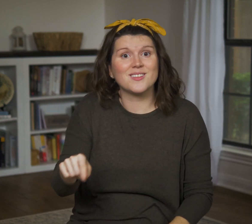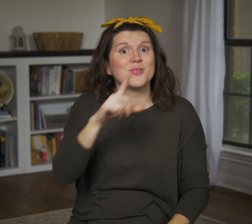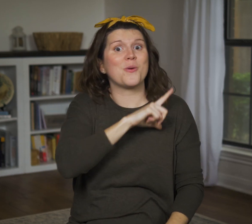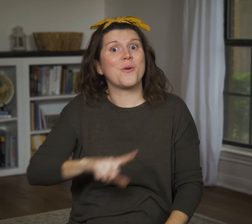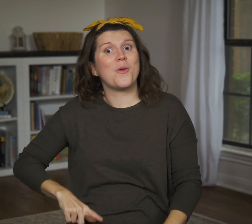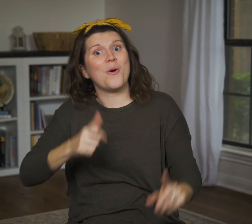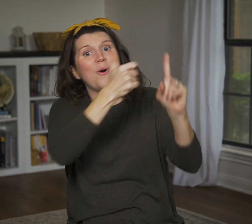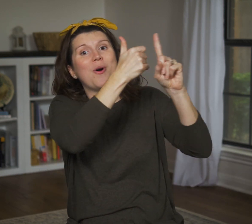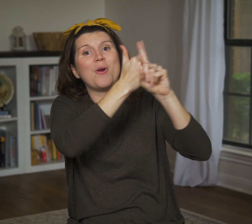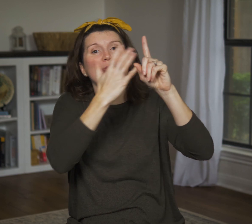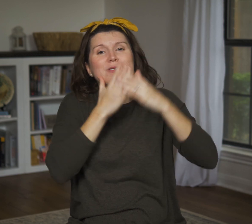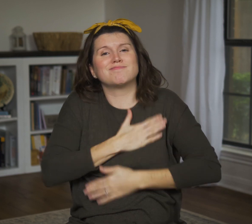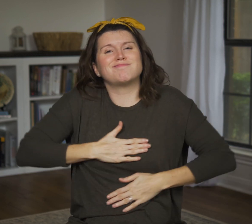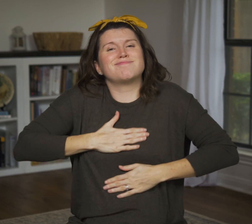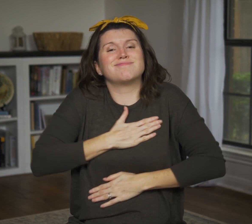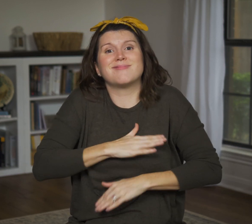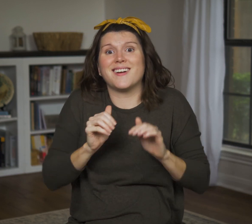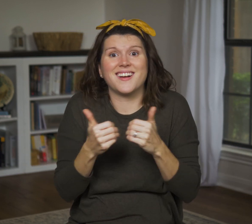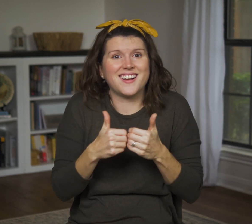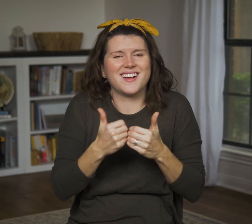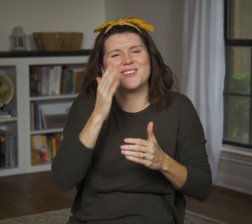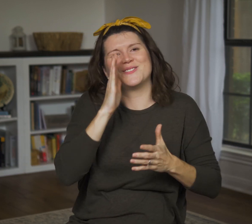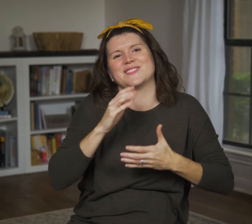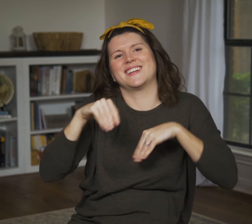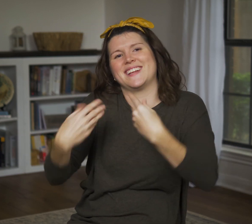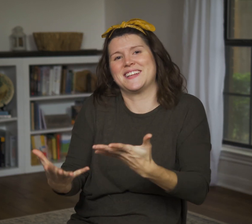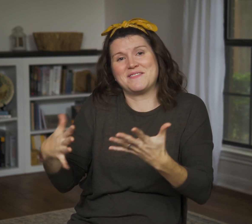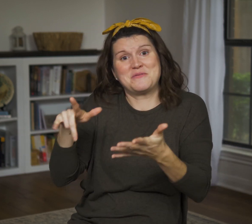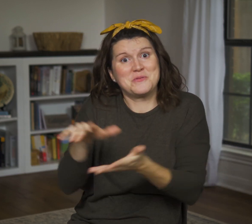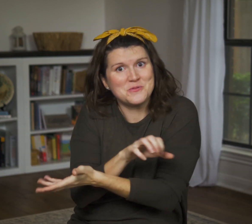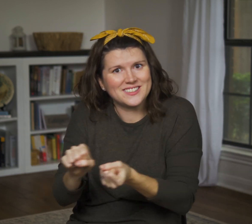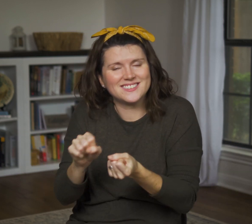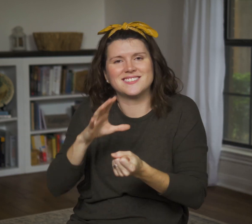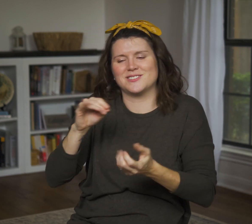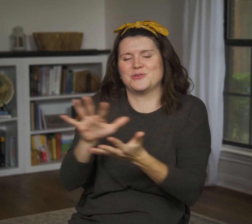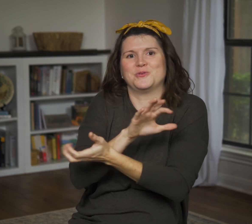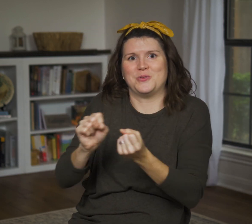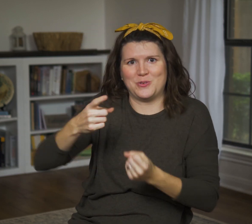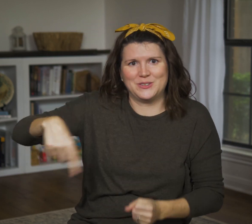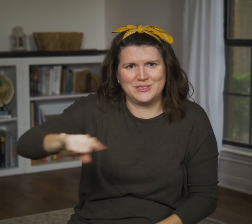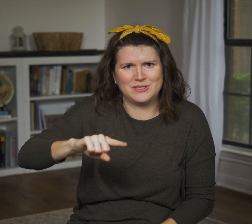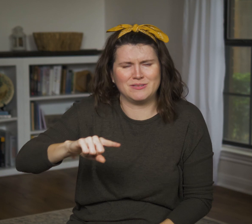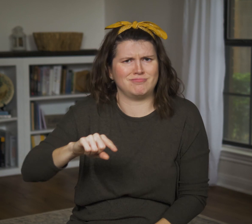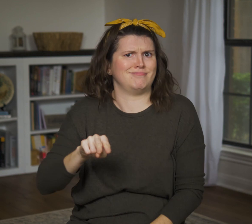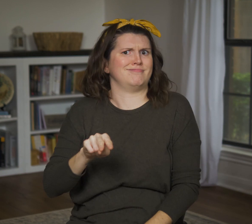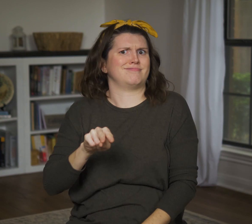so the Lord will take delight in bringing ruin upon you and destroying you.”